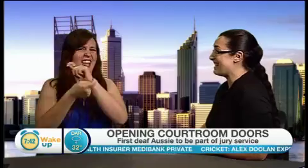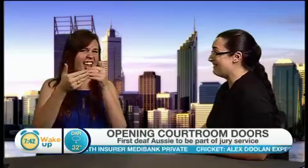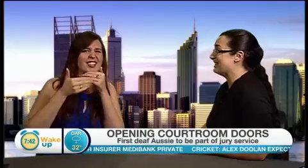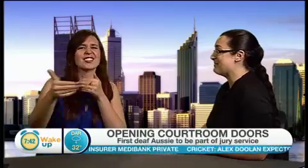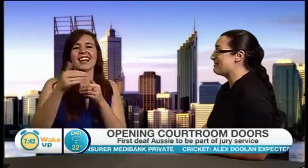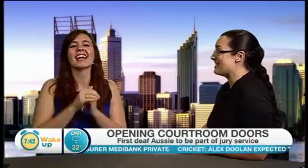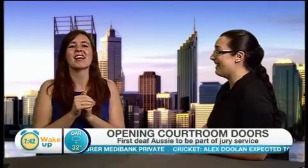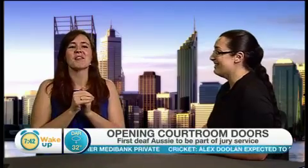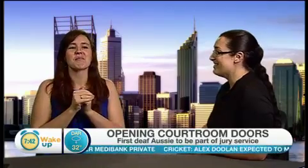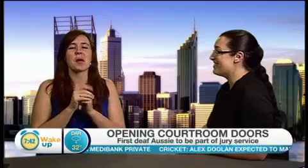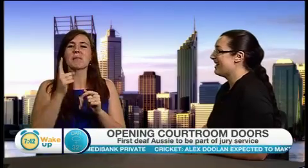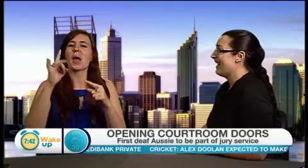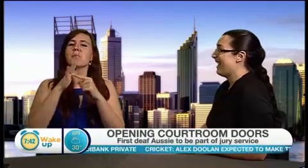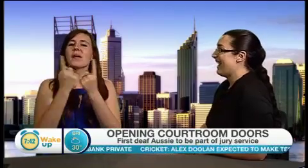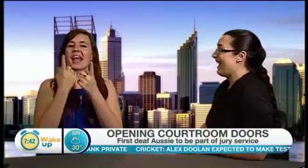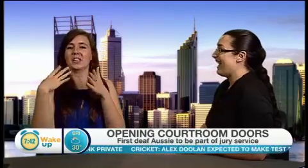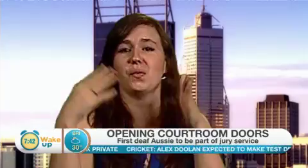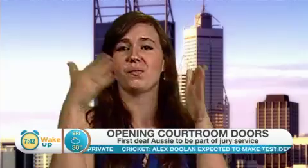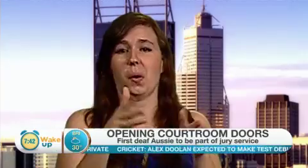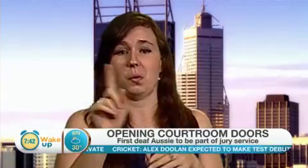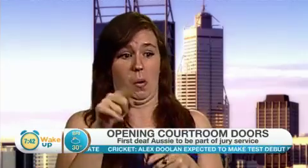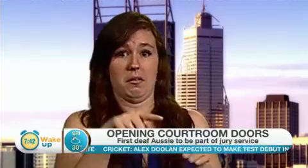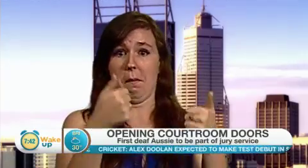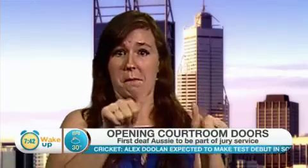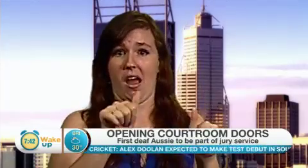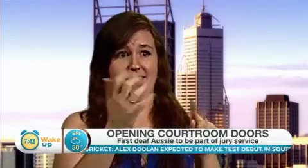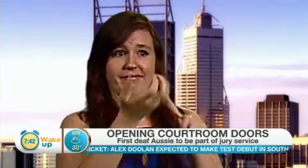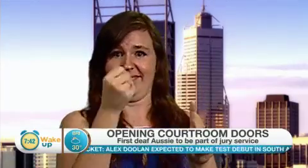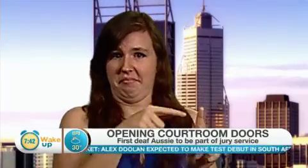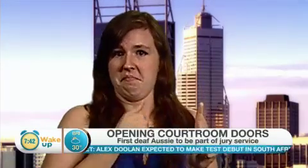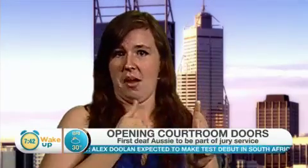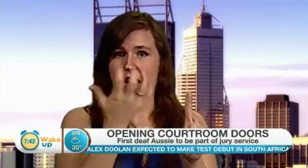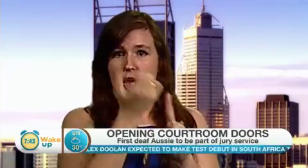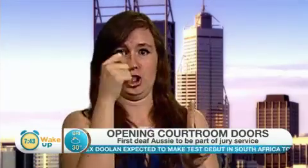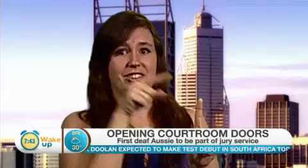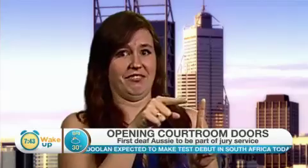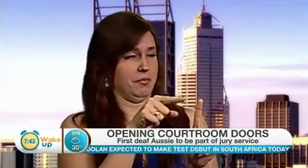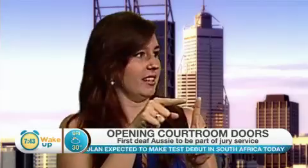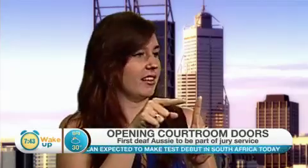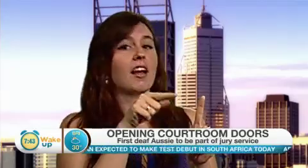definitely will be change, however I think the important thing is to focus on this small win, which is a